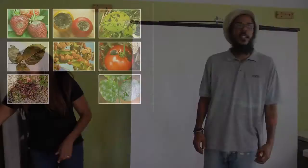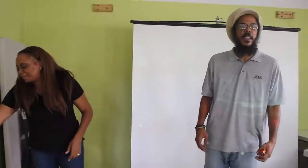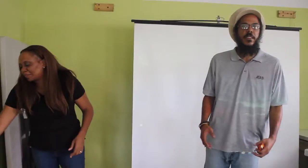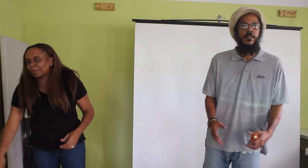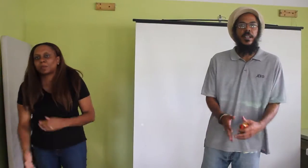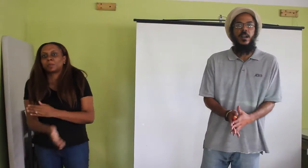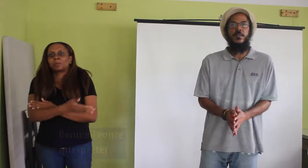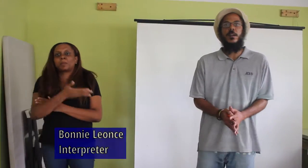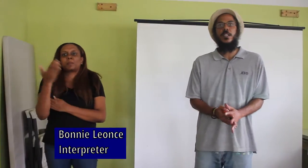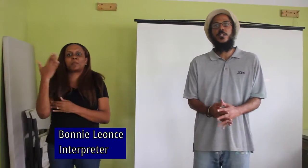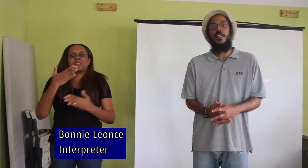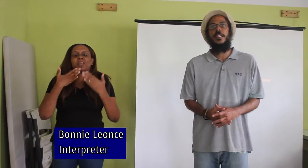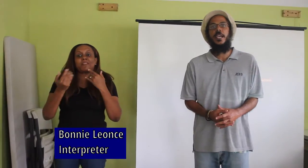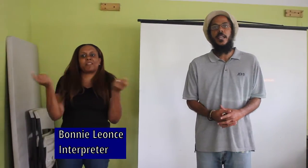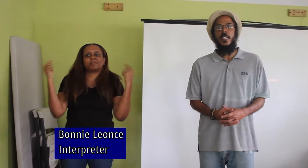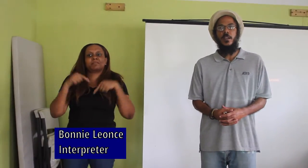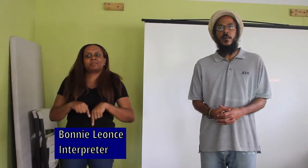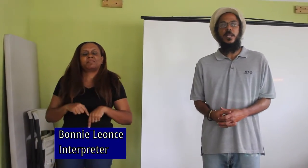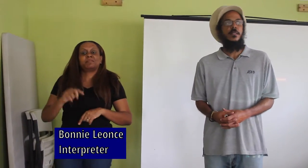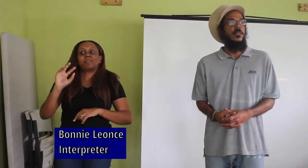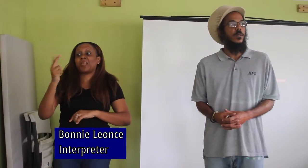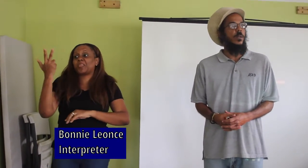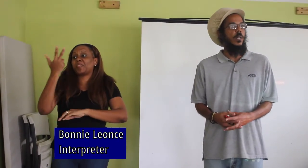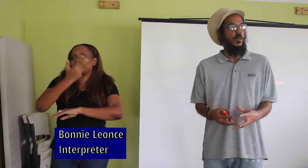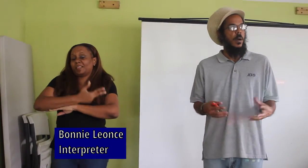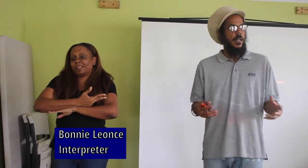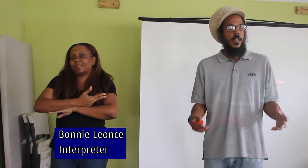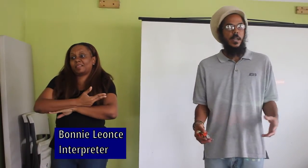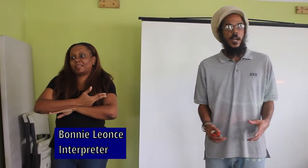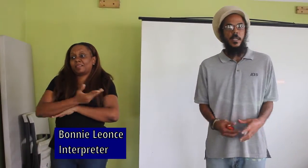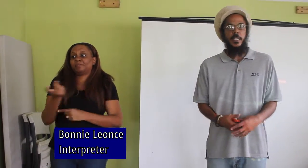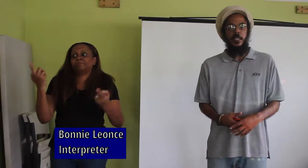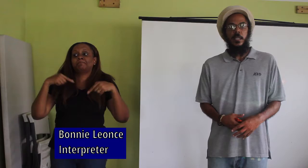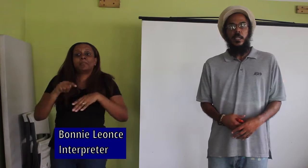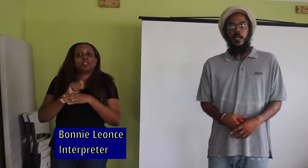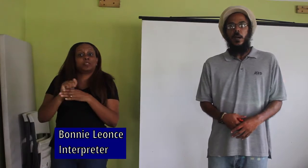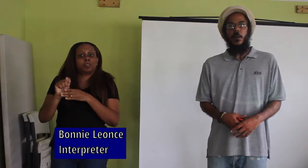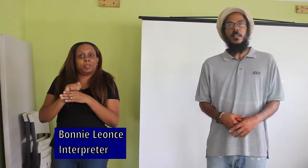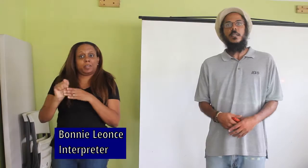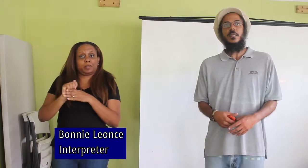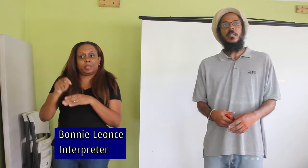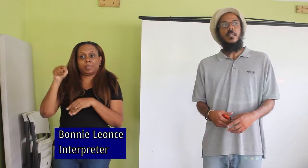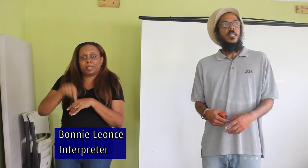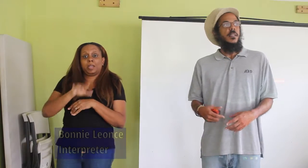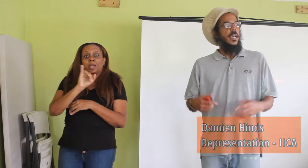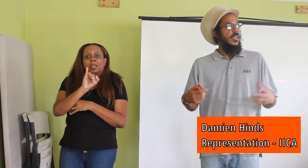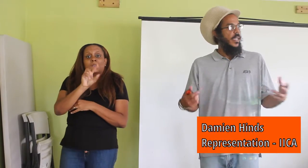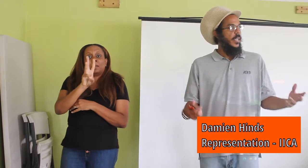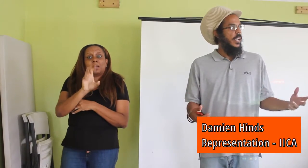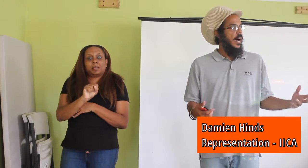day three of our training at the revolutionary school on barca gardening i want to thank again